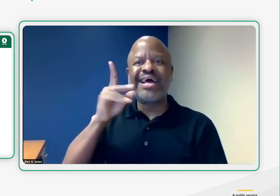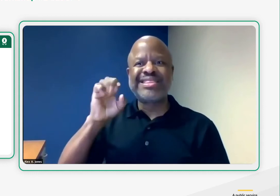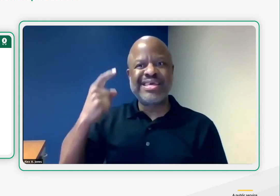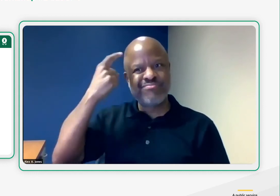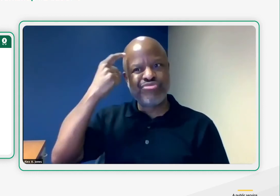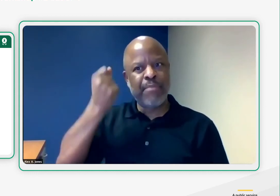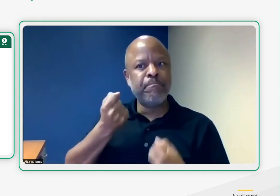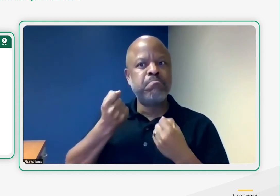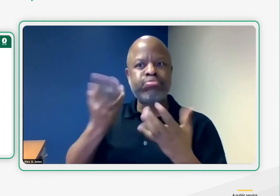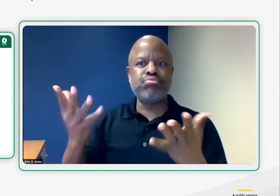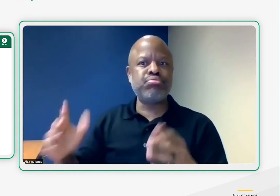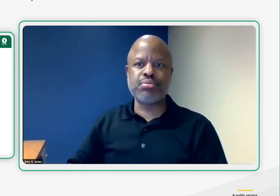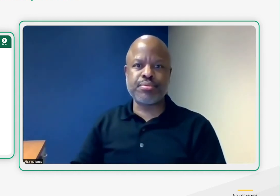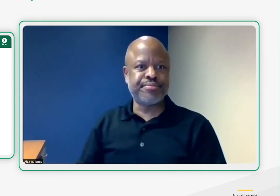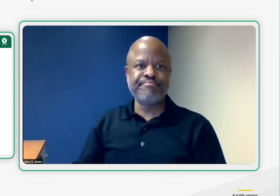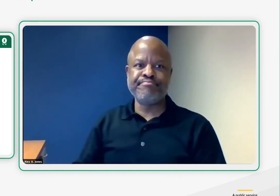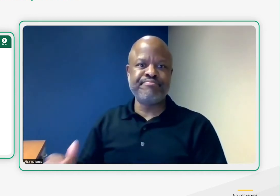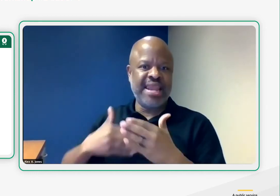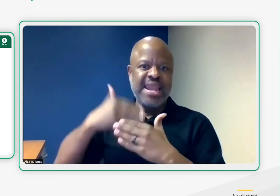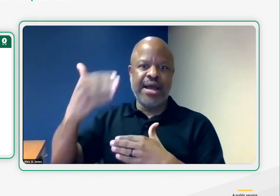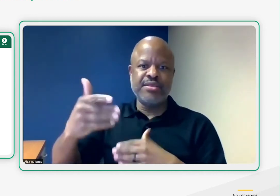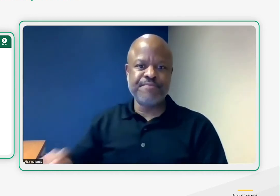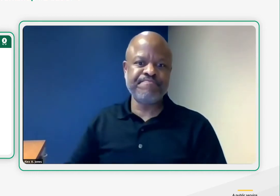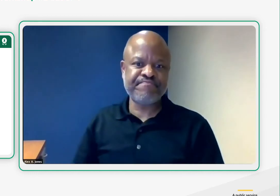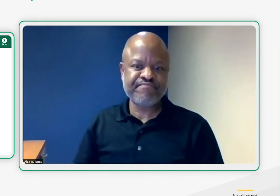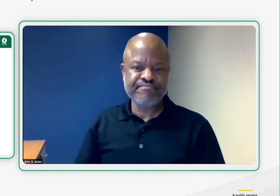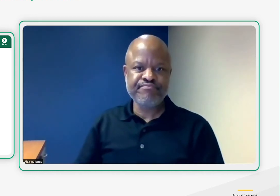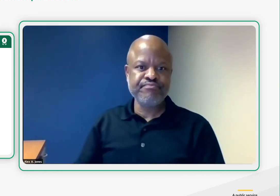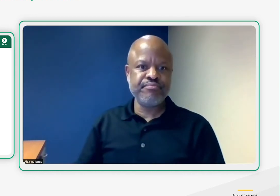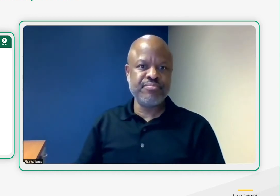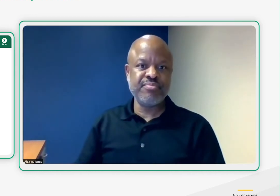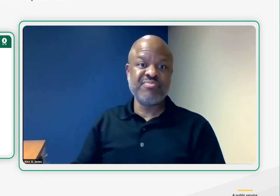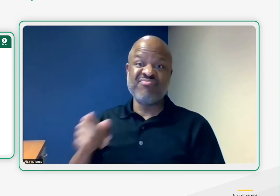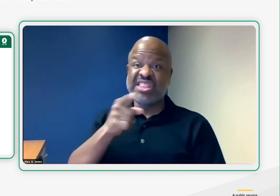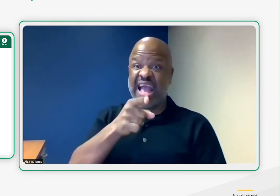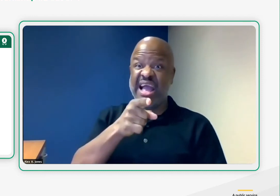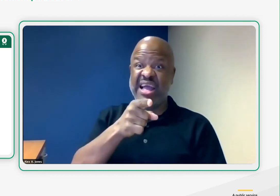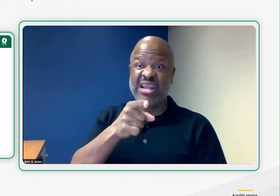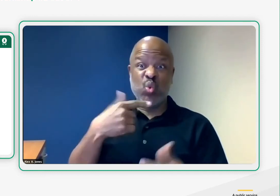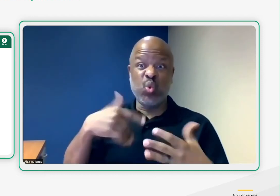Right? So by that point, we’re burnt out. We're exhausted. So the decision has been made – the easy one.